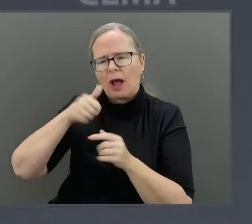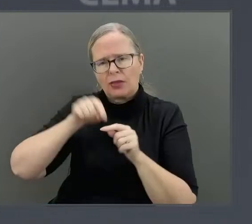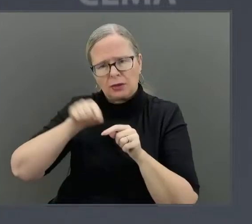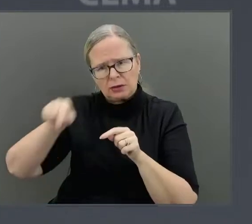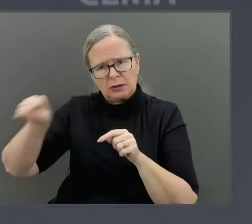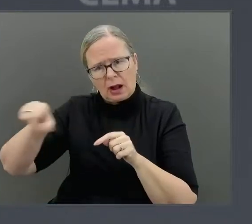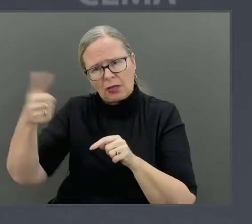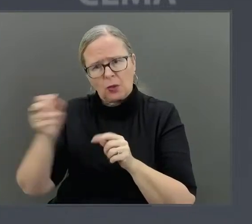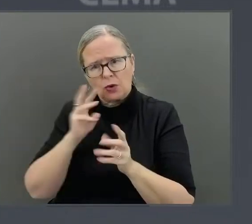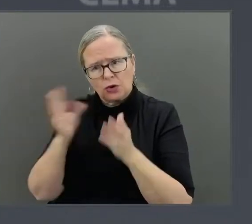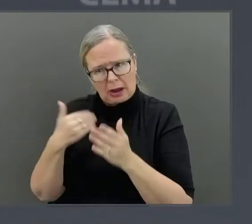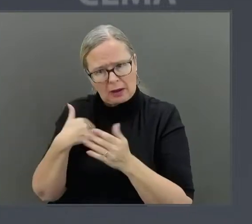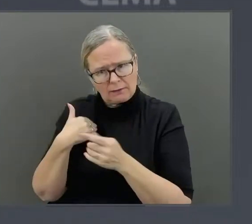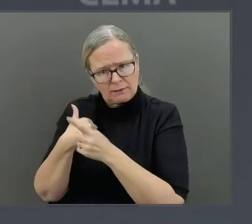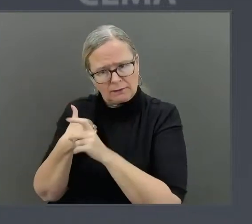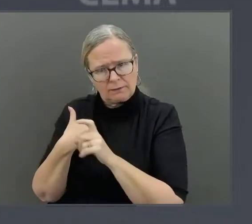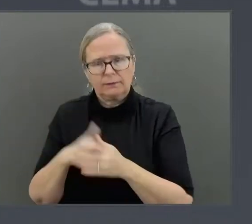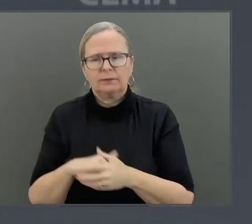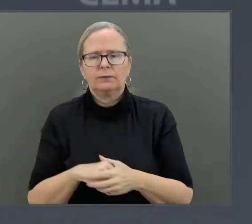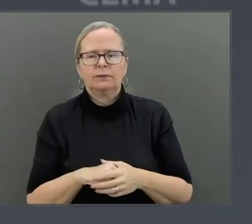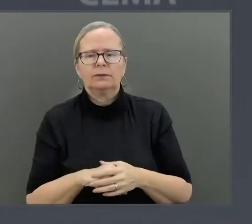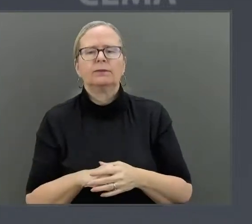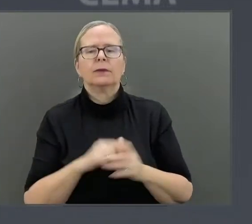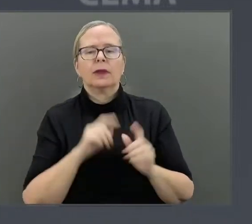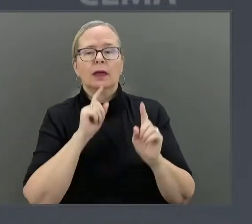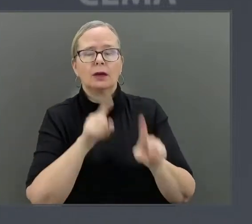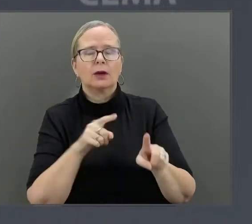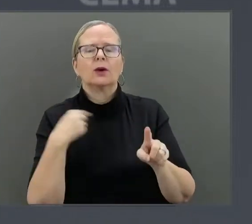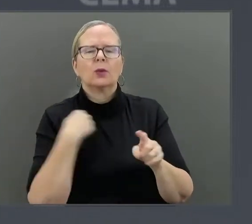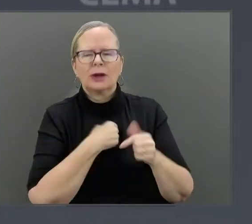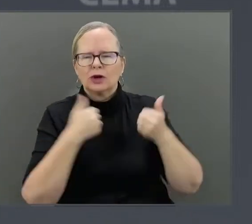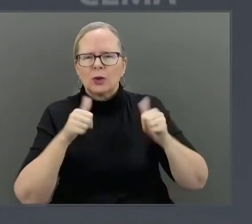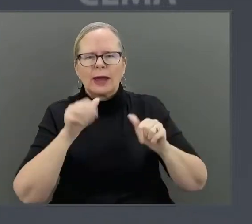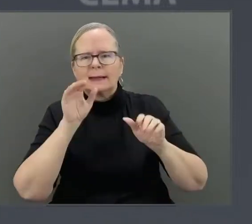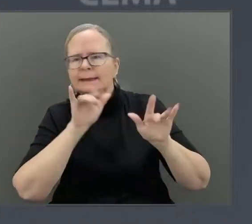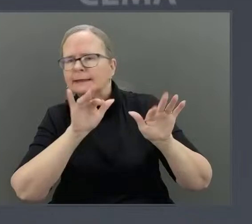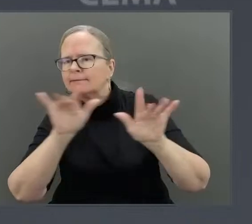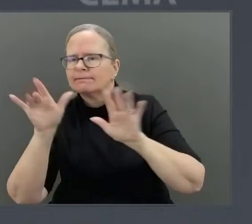mentioned out of the pools uh to support some of the bridge work that we're doing the uh the street